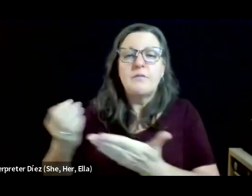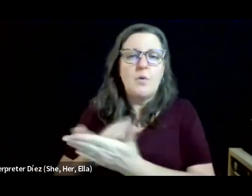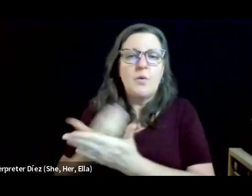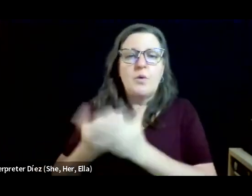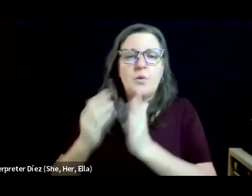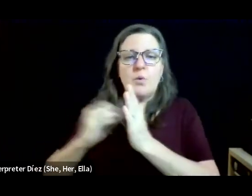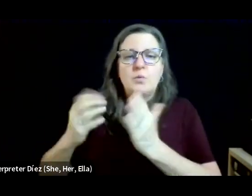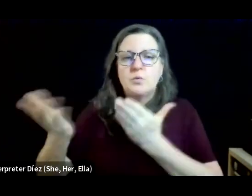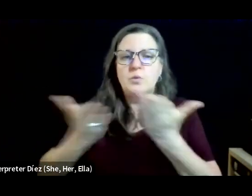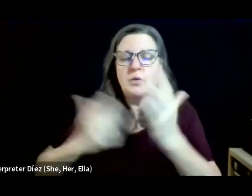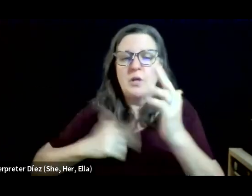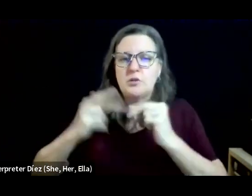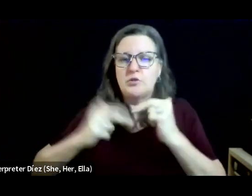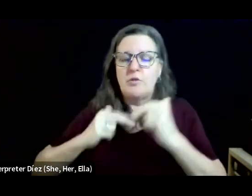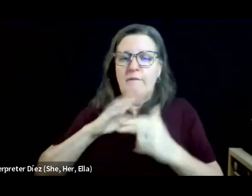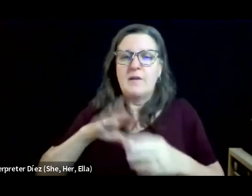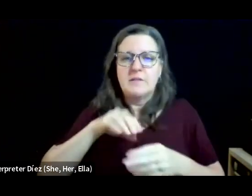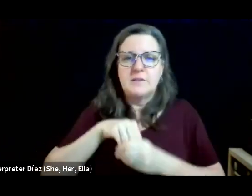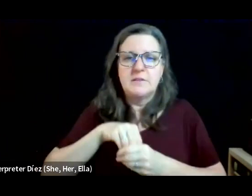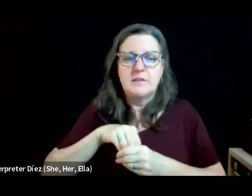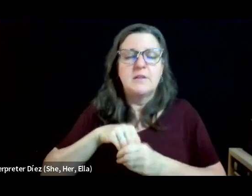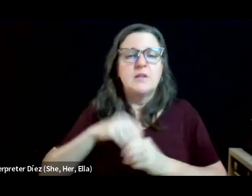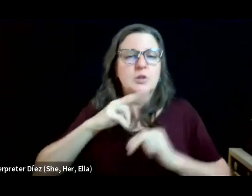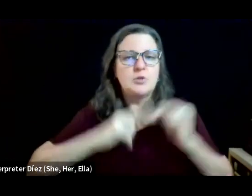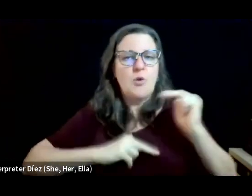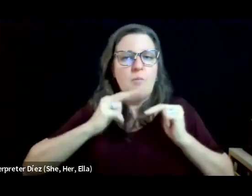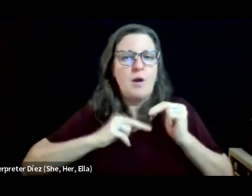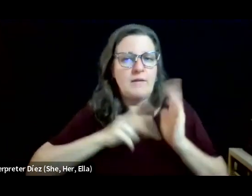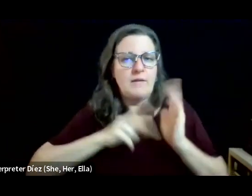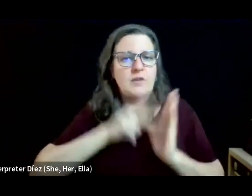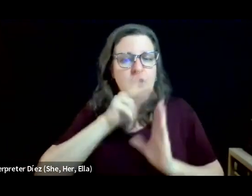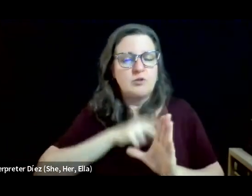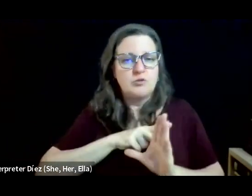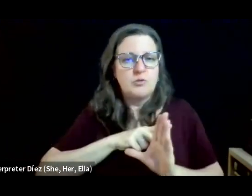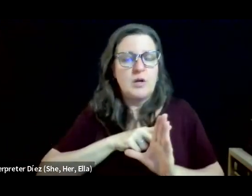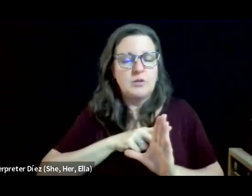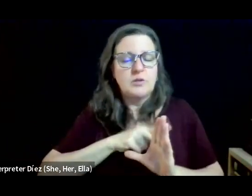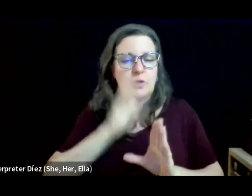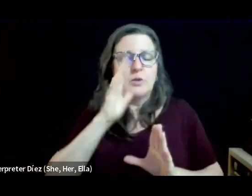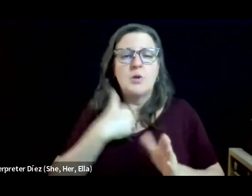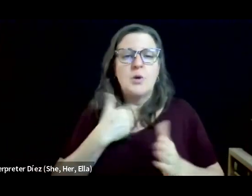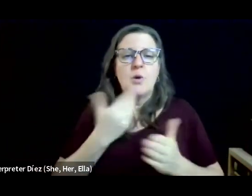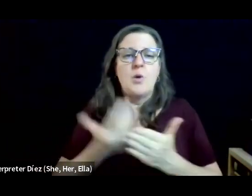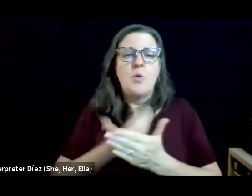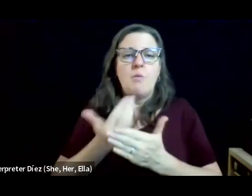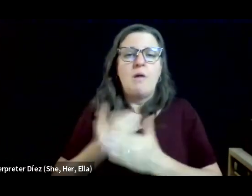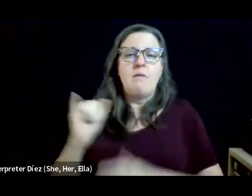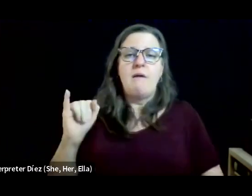so this is a part of the construction program. It's going to have new IT equip-equipment, um,